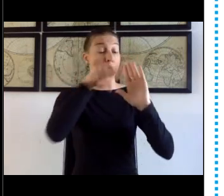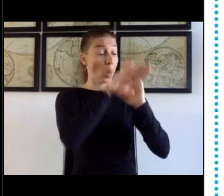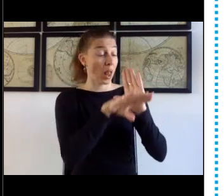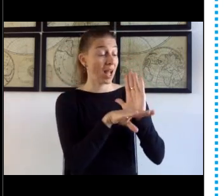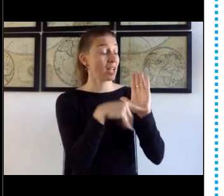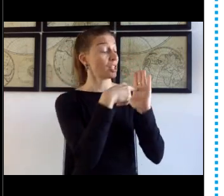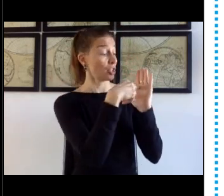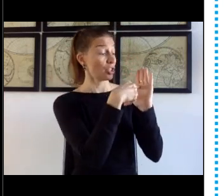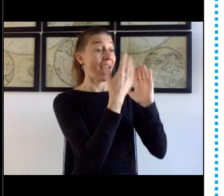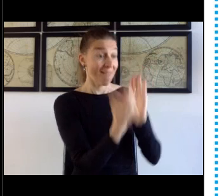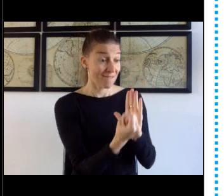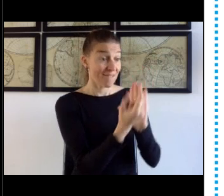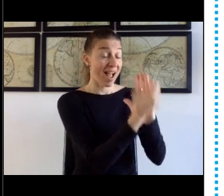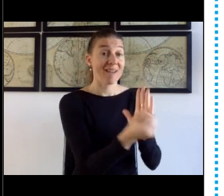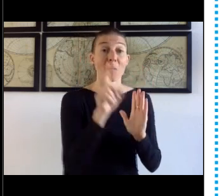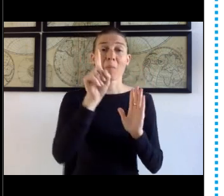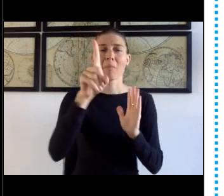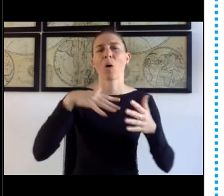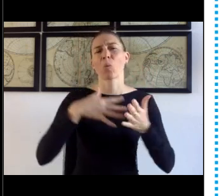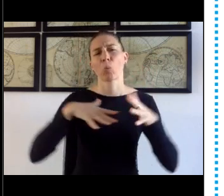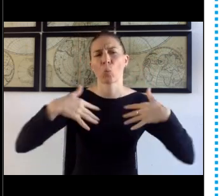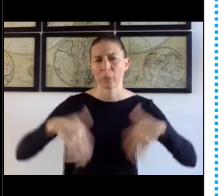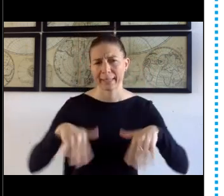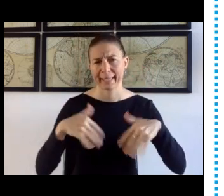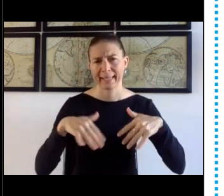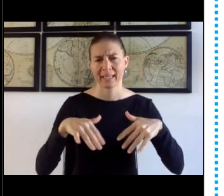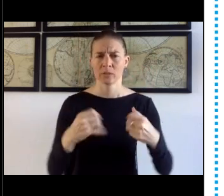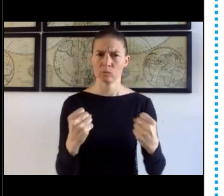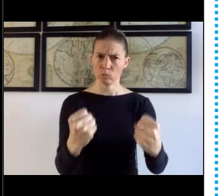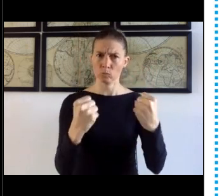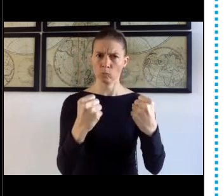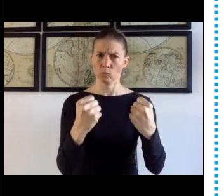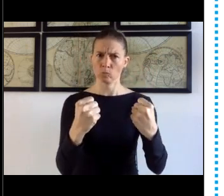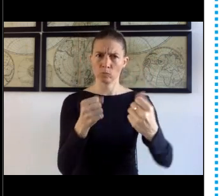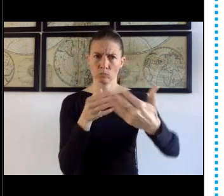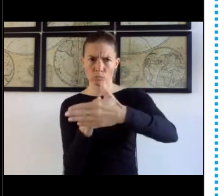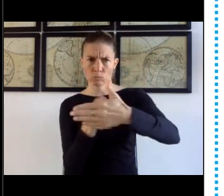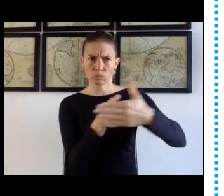that in all regulations we have the same issues to different extents.